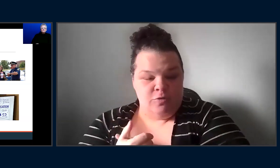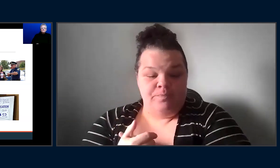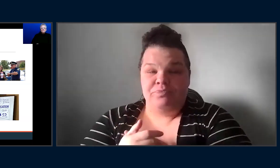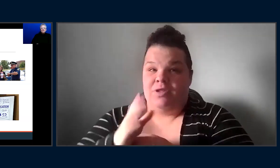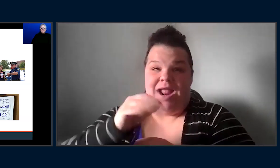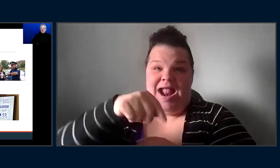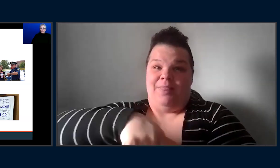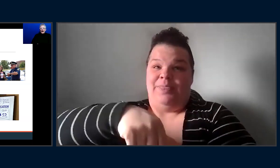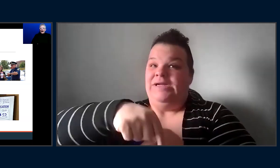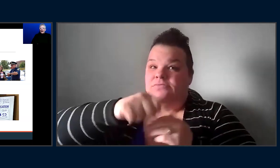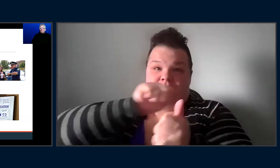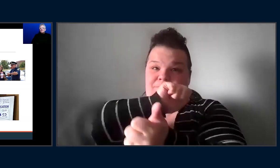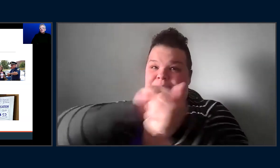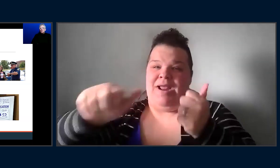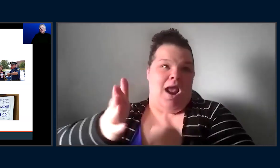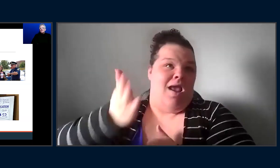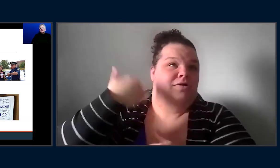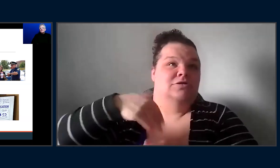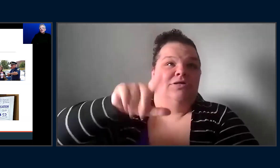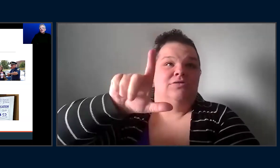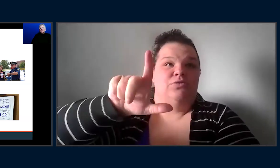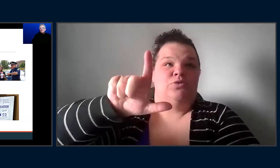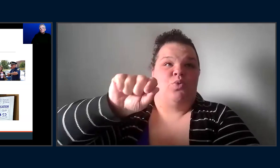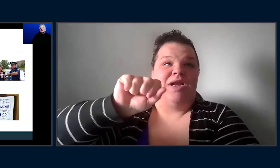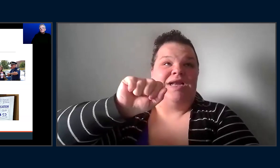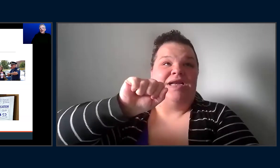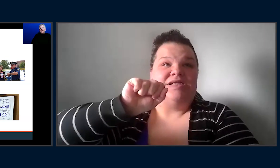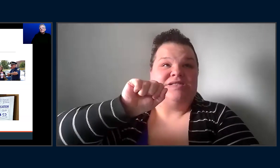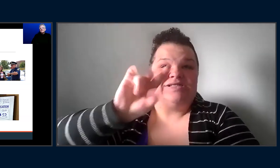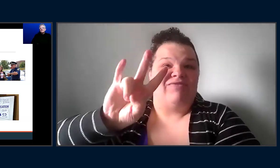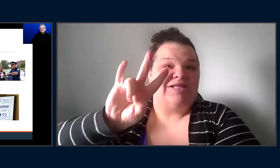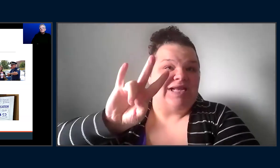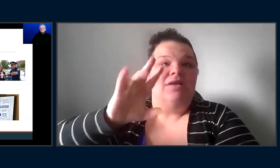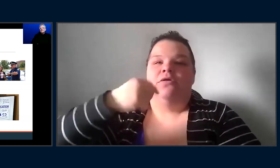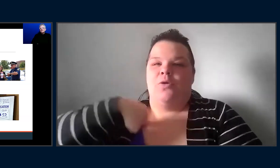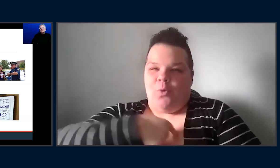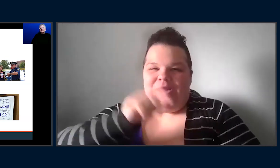on this placard. So this was passed--